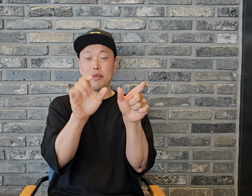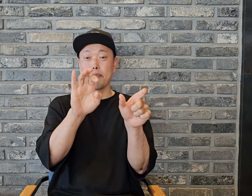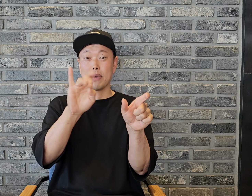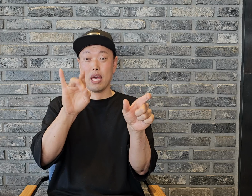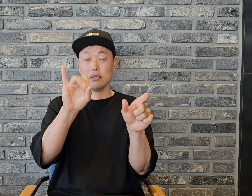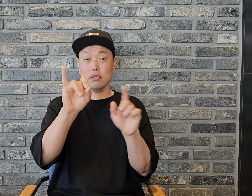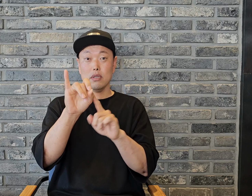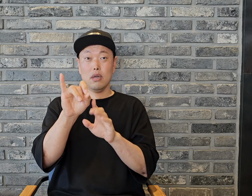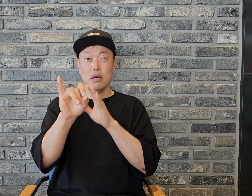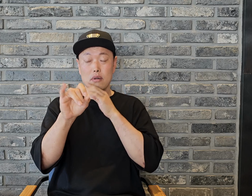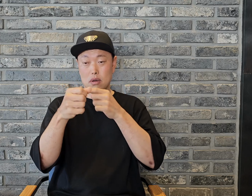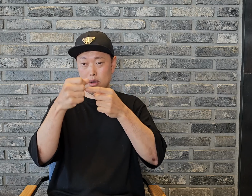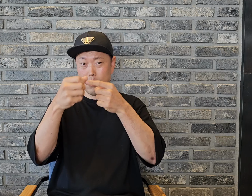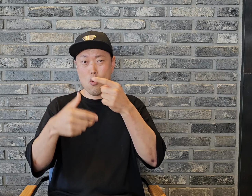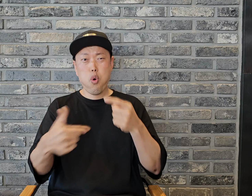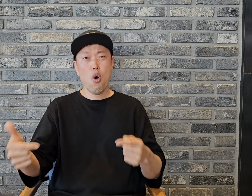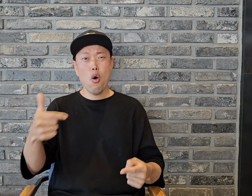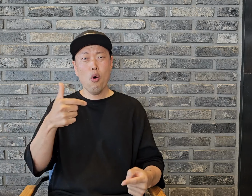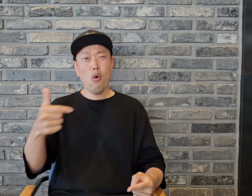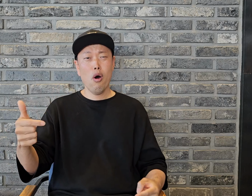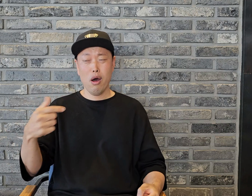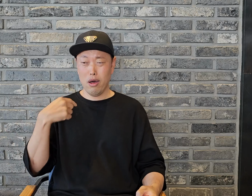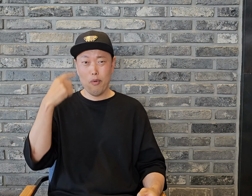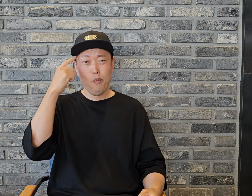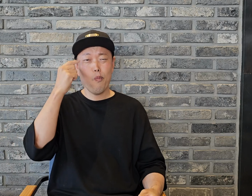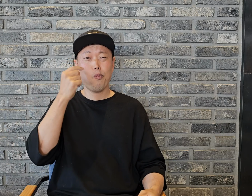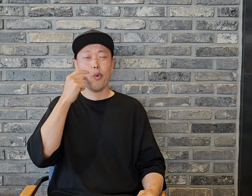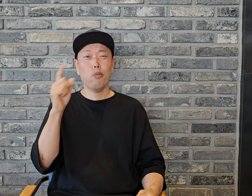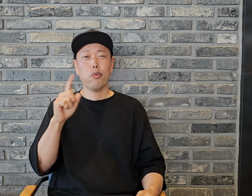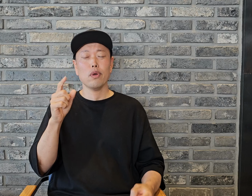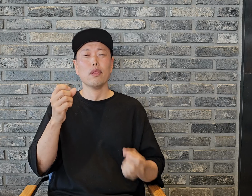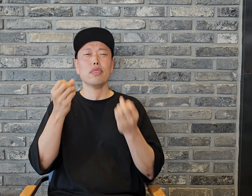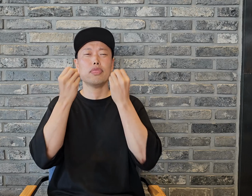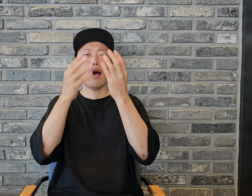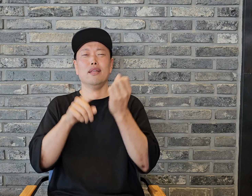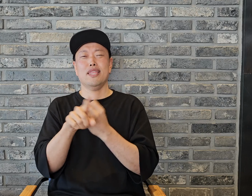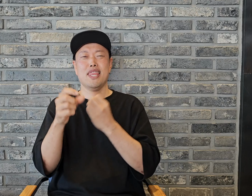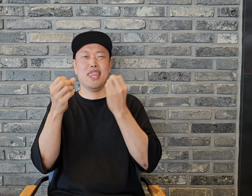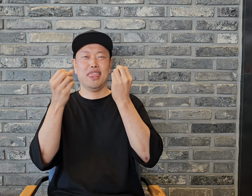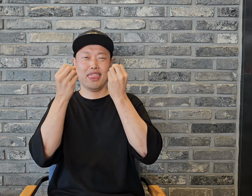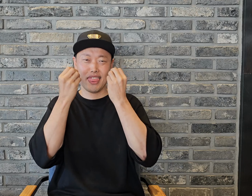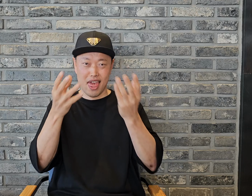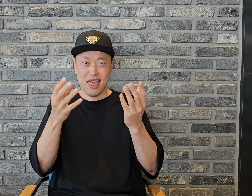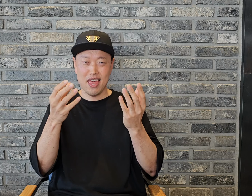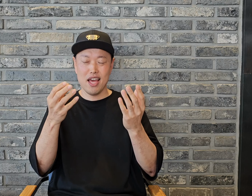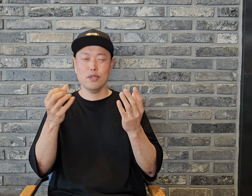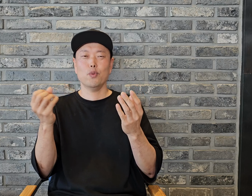There are several meanings of 'top'. I really didn't think about it. It also means 'new'.